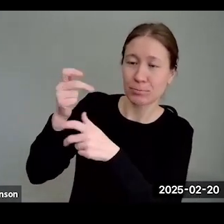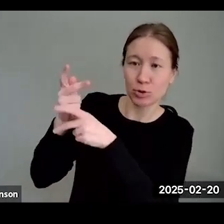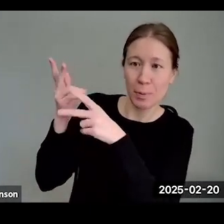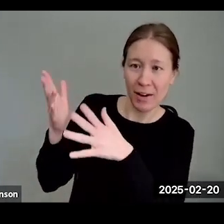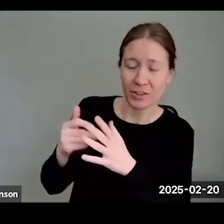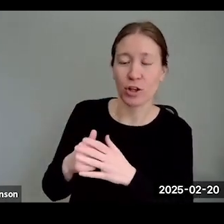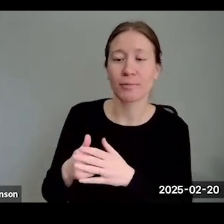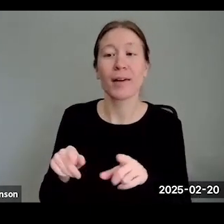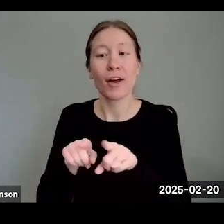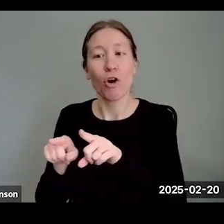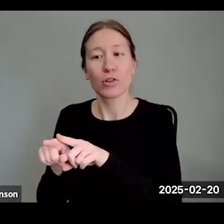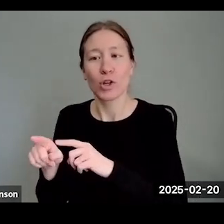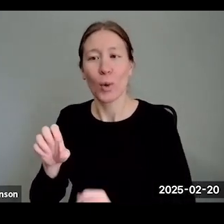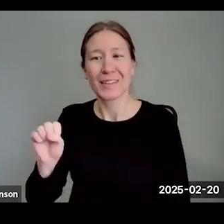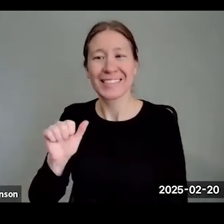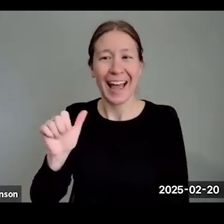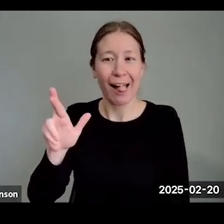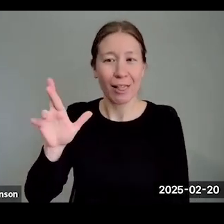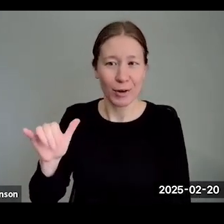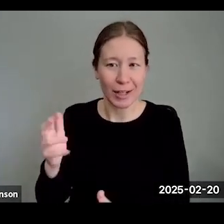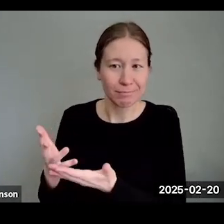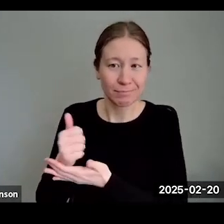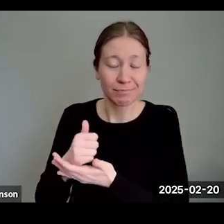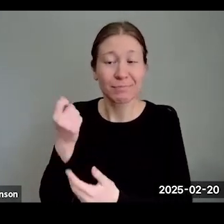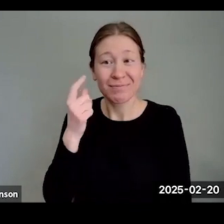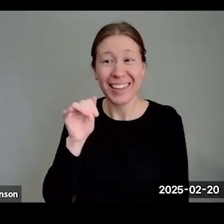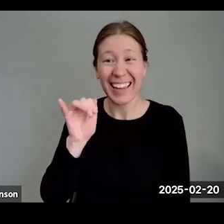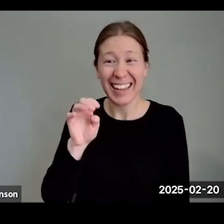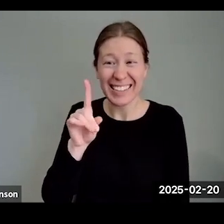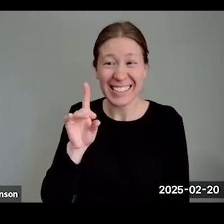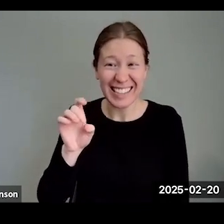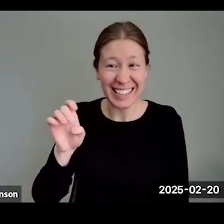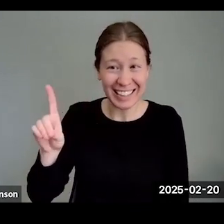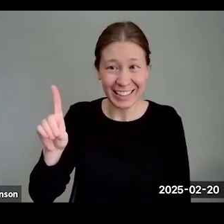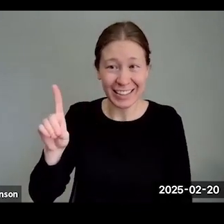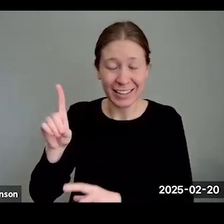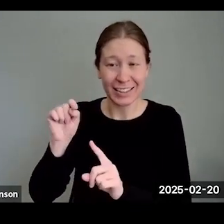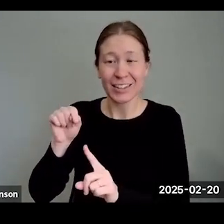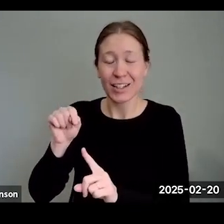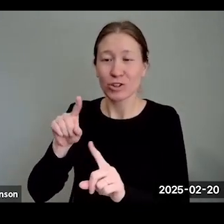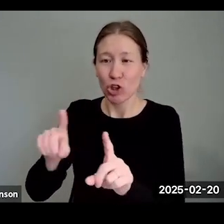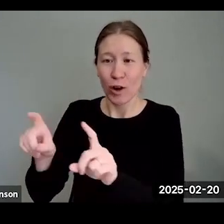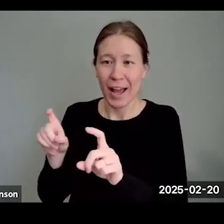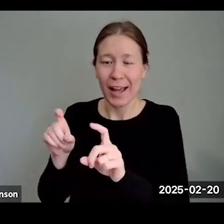According to an Indeed survey, 52% of job seekers say the quality of the job description,